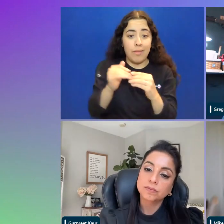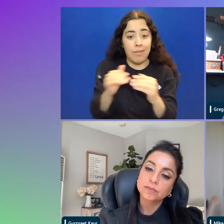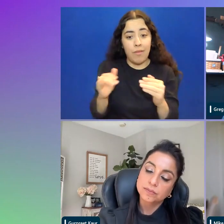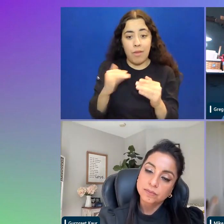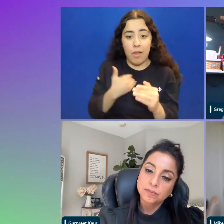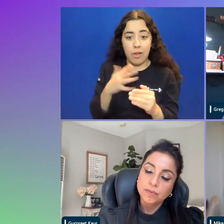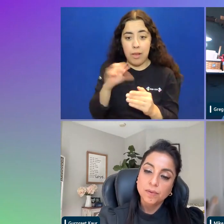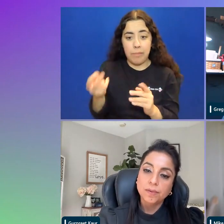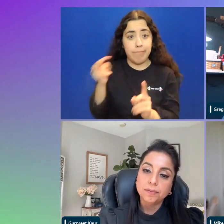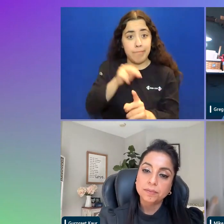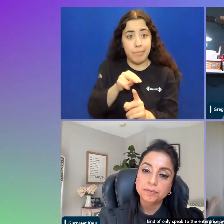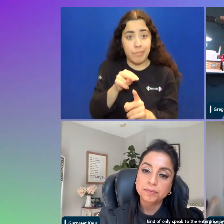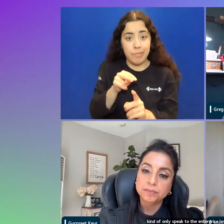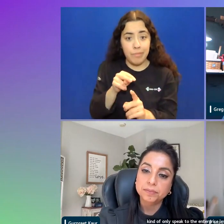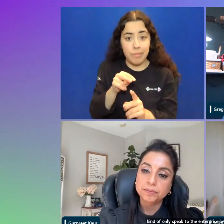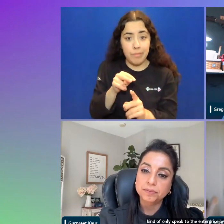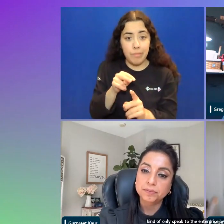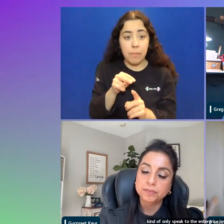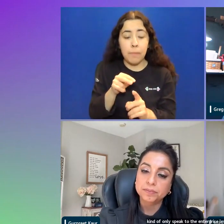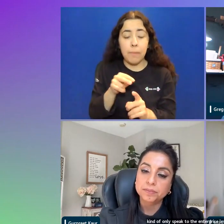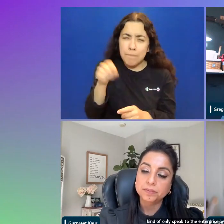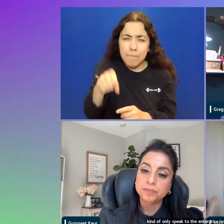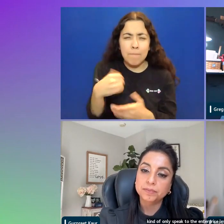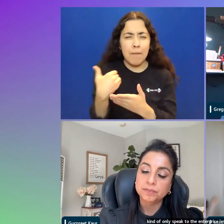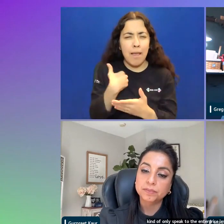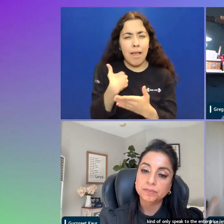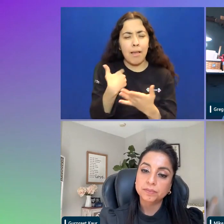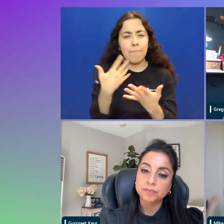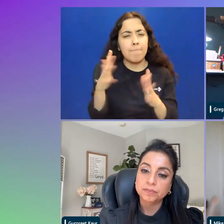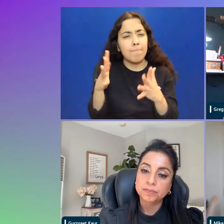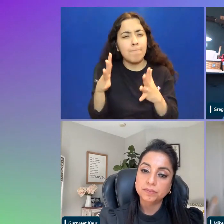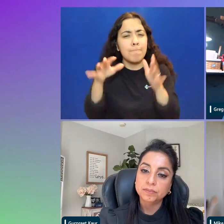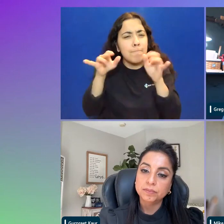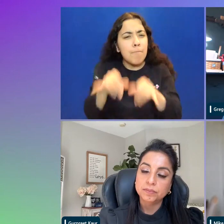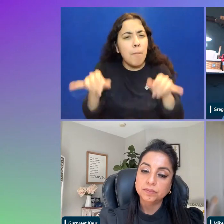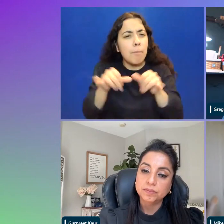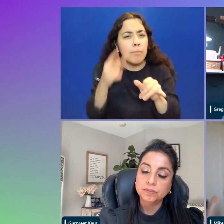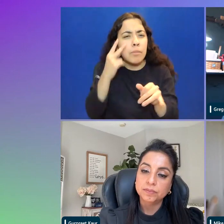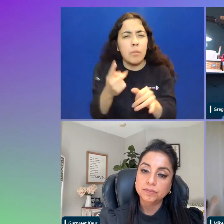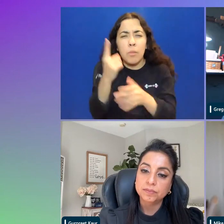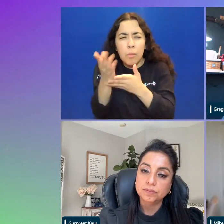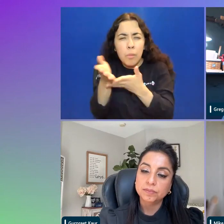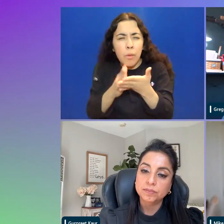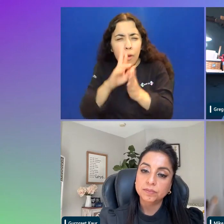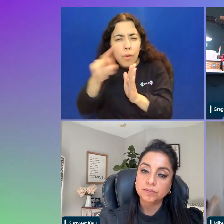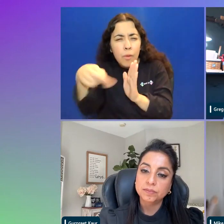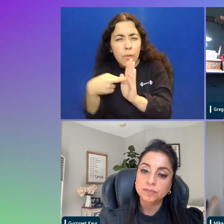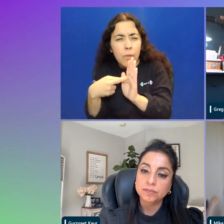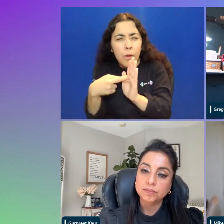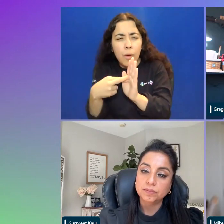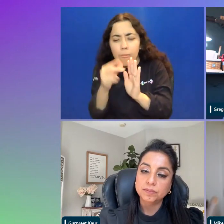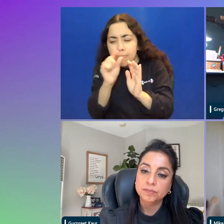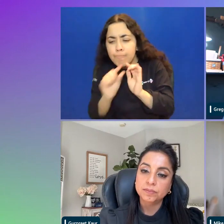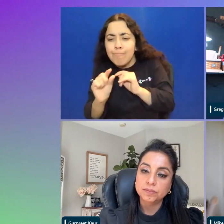respect, but, um, it is kind of common to see, like one part of the role is, you know, um, accessibility testing or